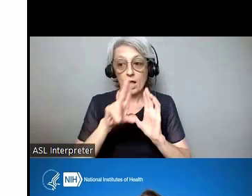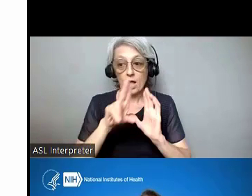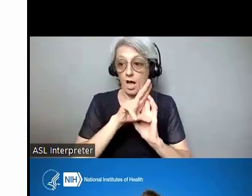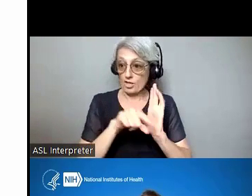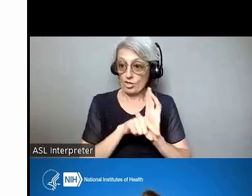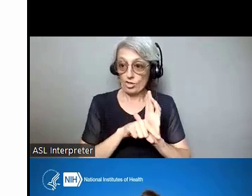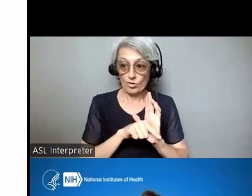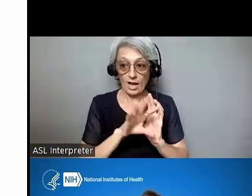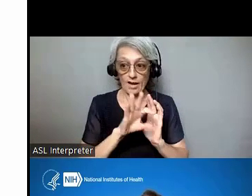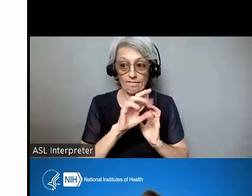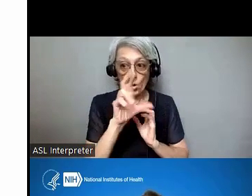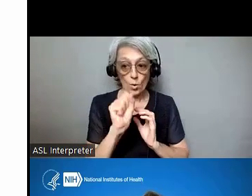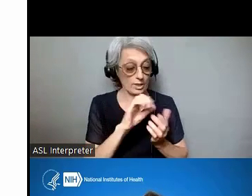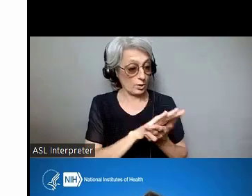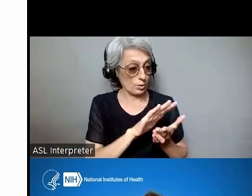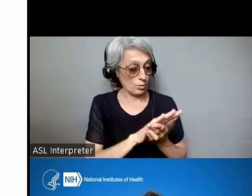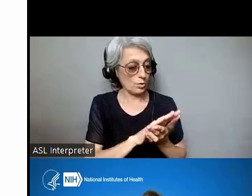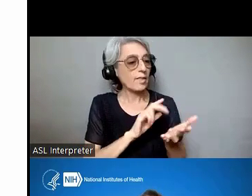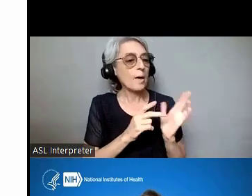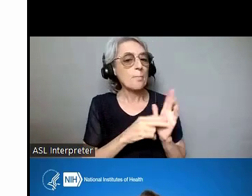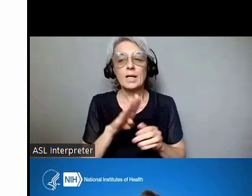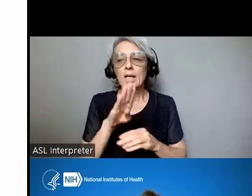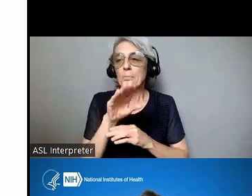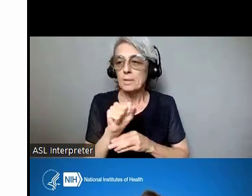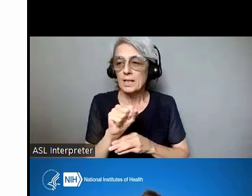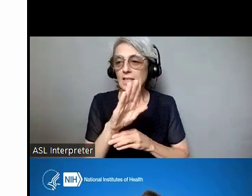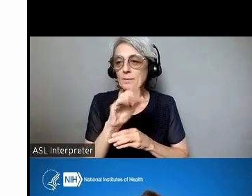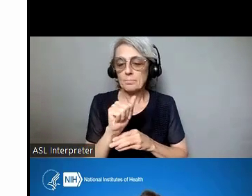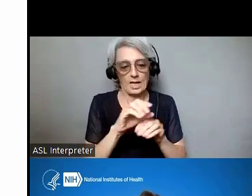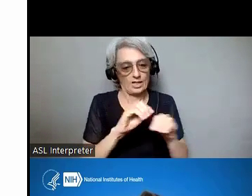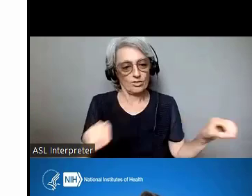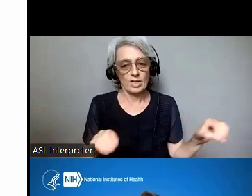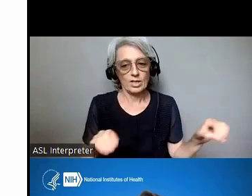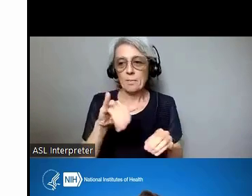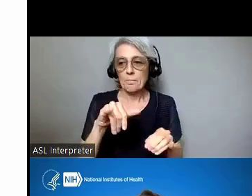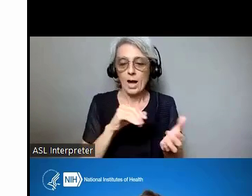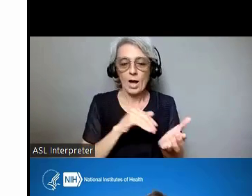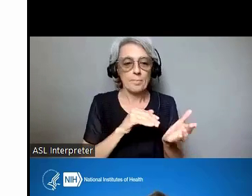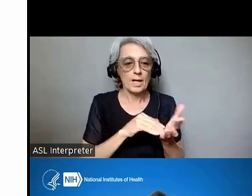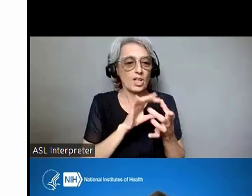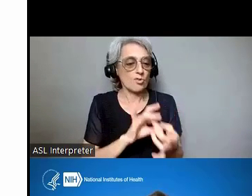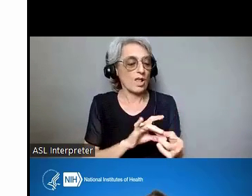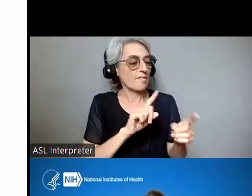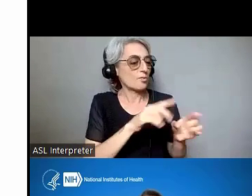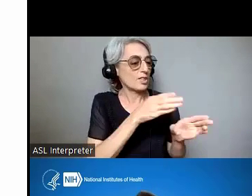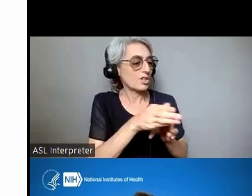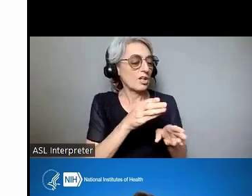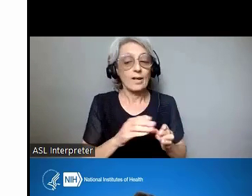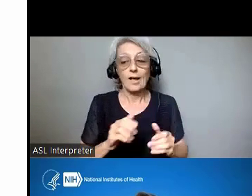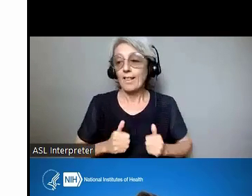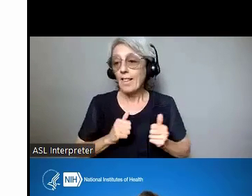are those that confer baccalaureate degrees in biomedically relevant research areas, such as the life sciences, including biology,